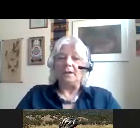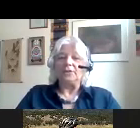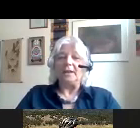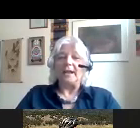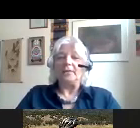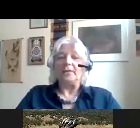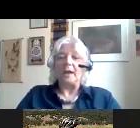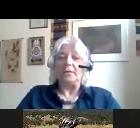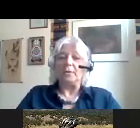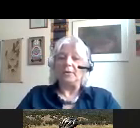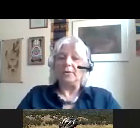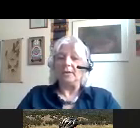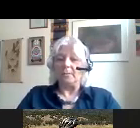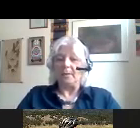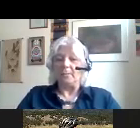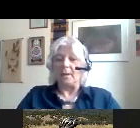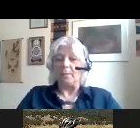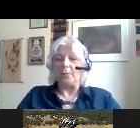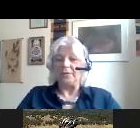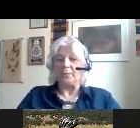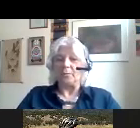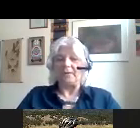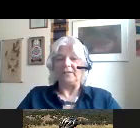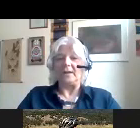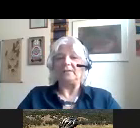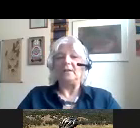how the community can be pulled into the process,